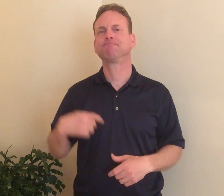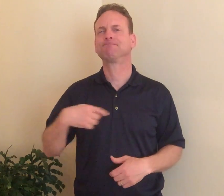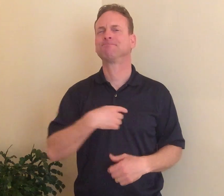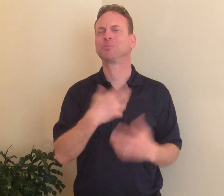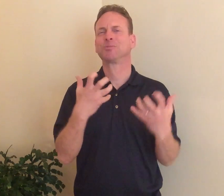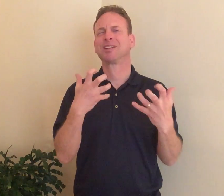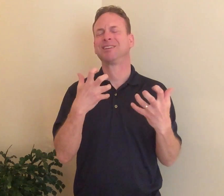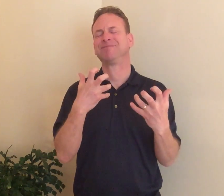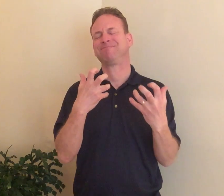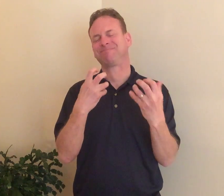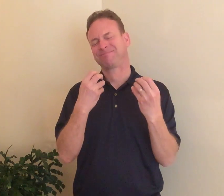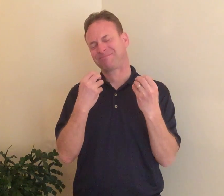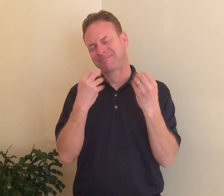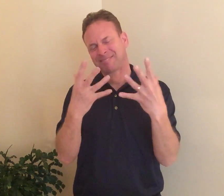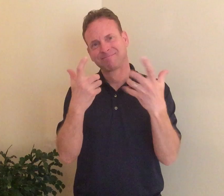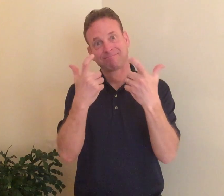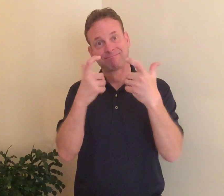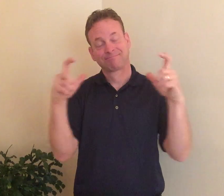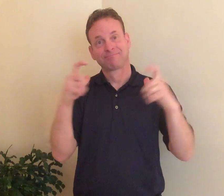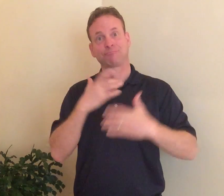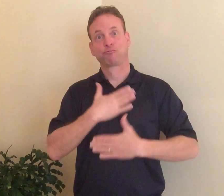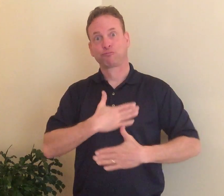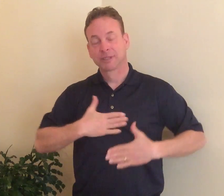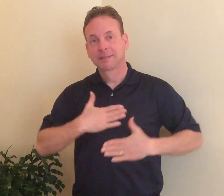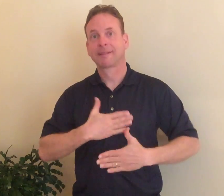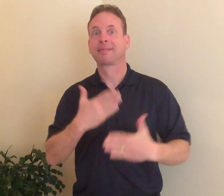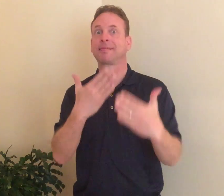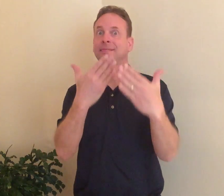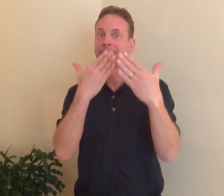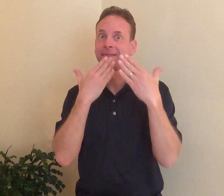We want to offer our utmost gratitude to this